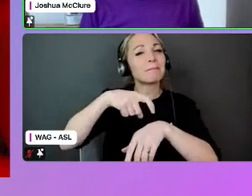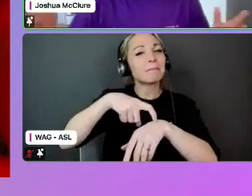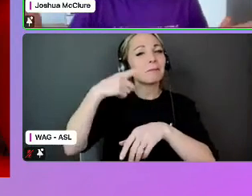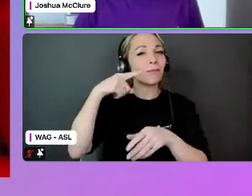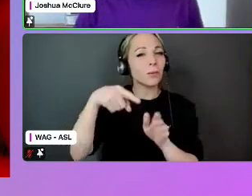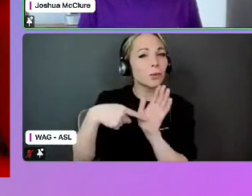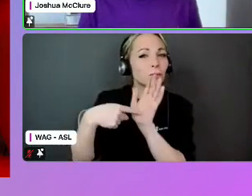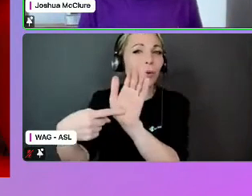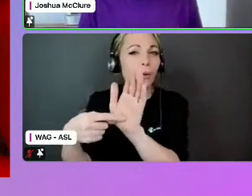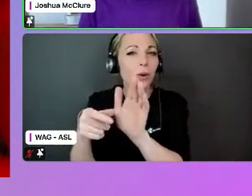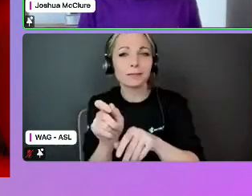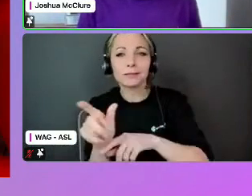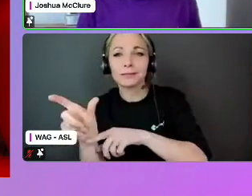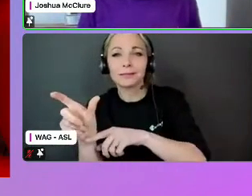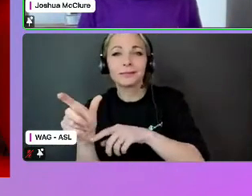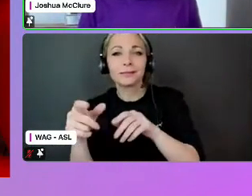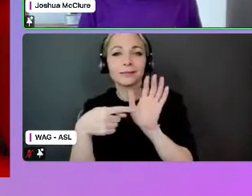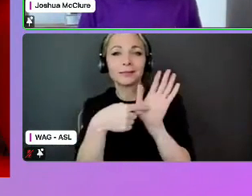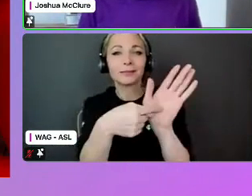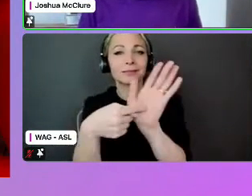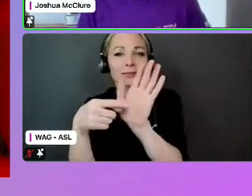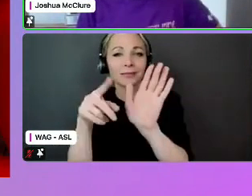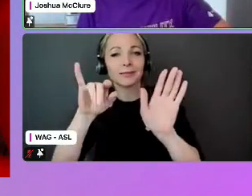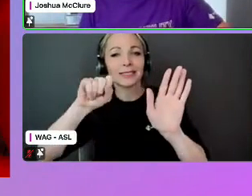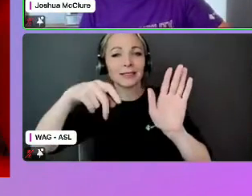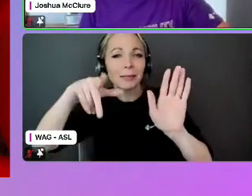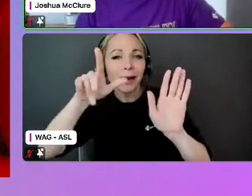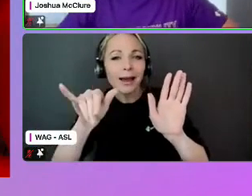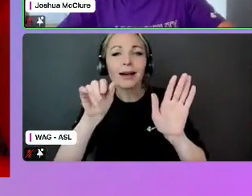element for help text and errors? Was the right point